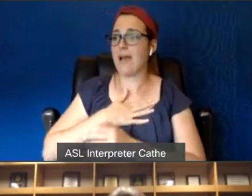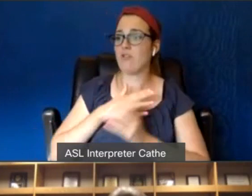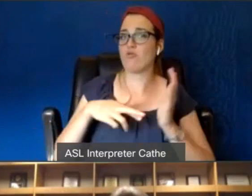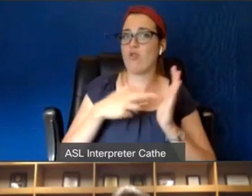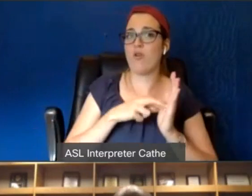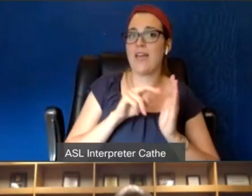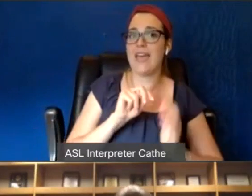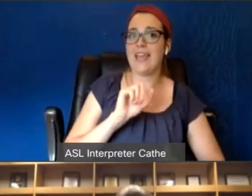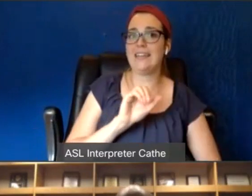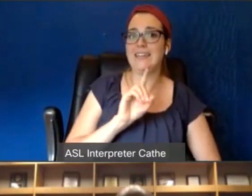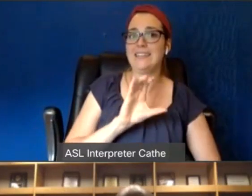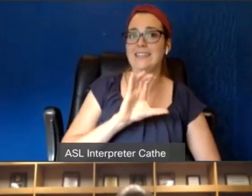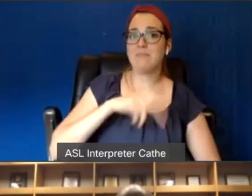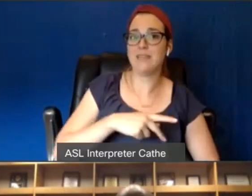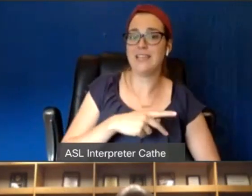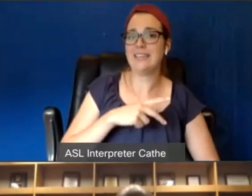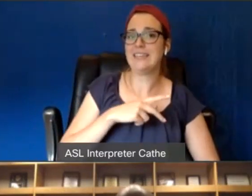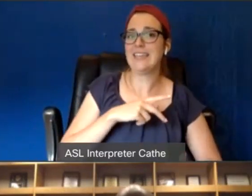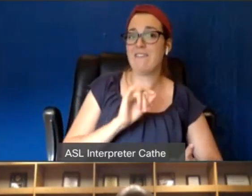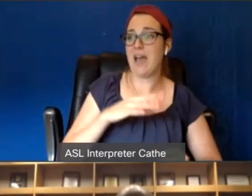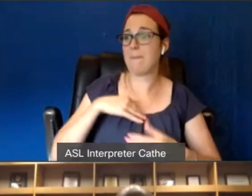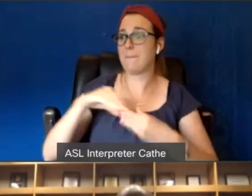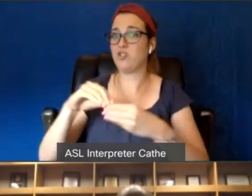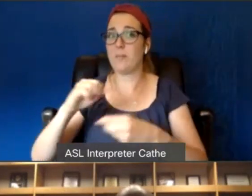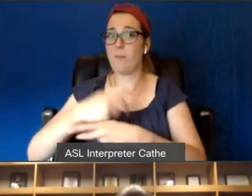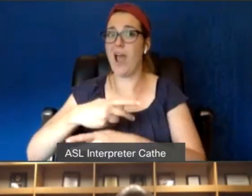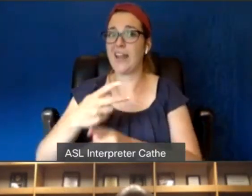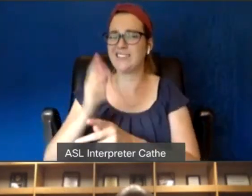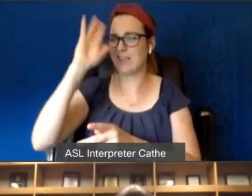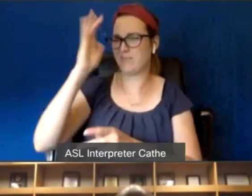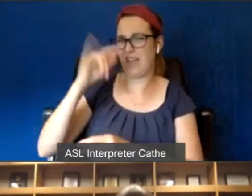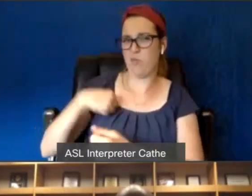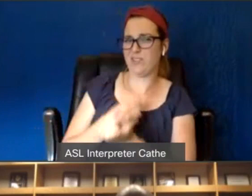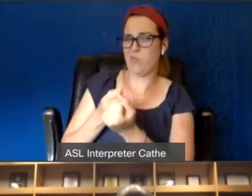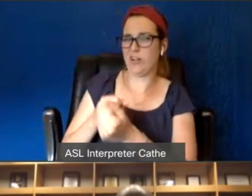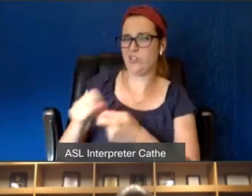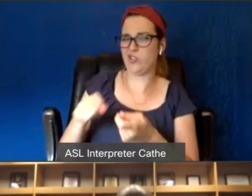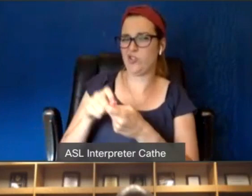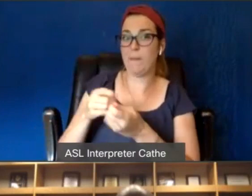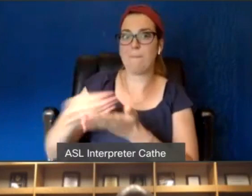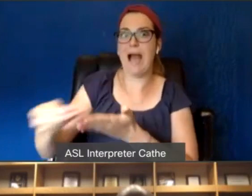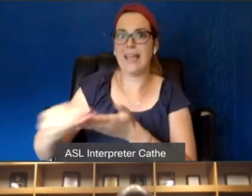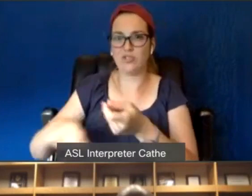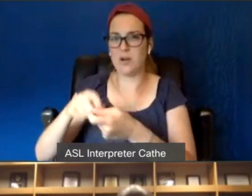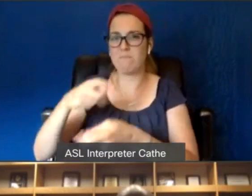of endorsing a particular product so what I could do maybe is give you a list of products that are out there